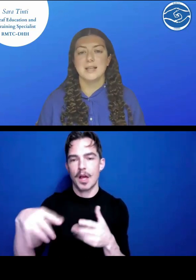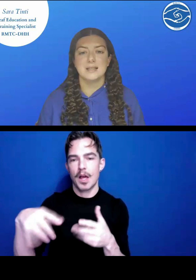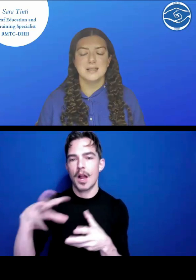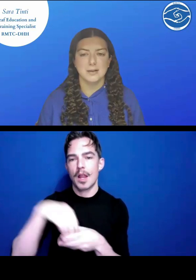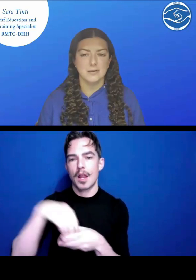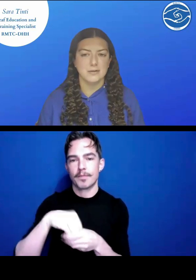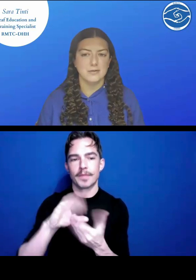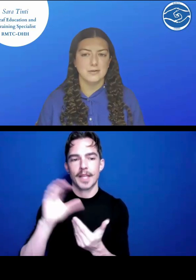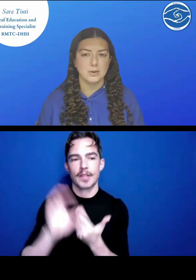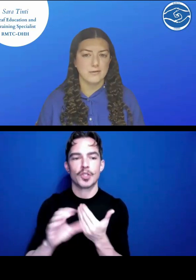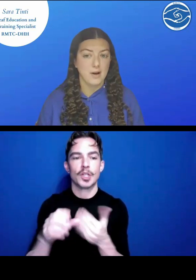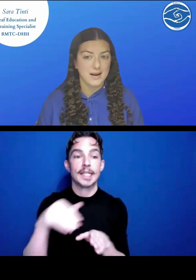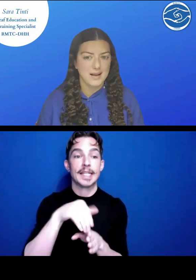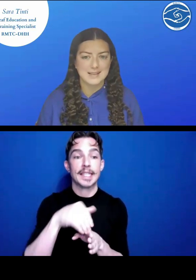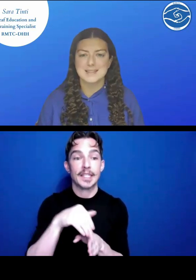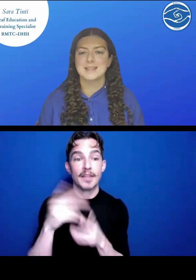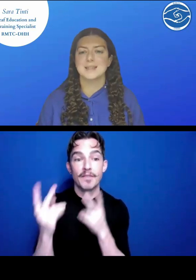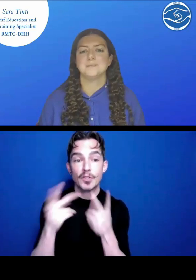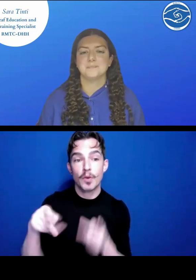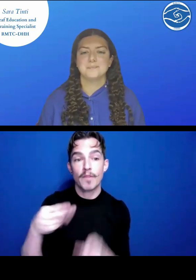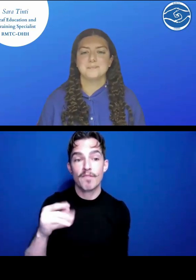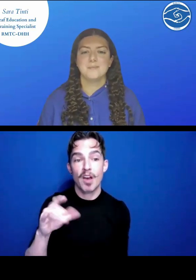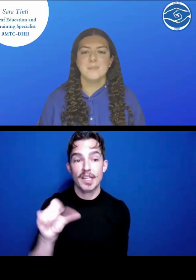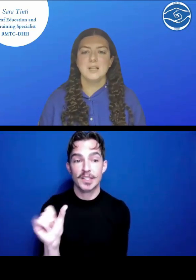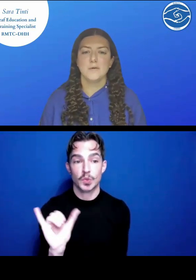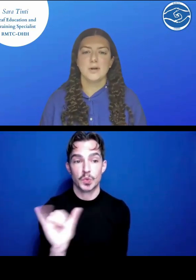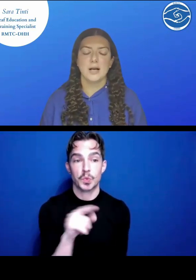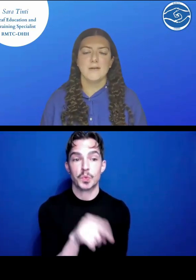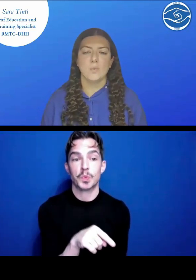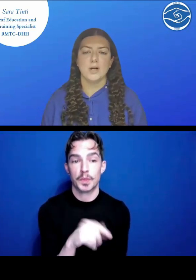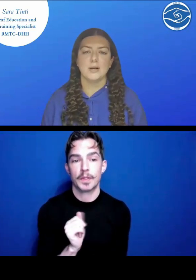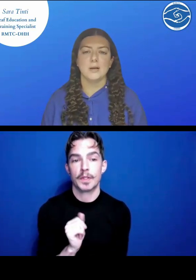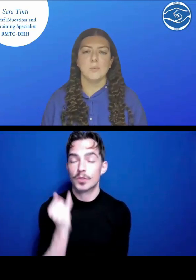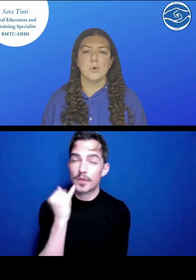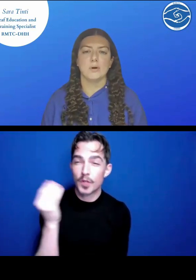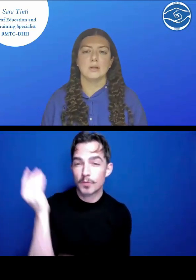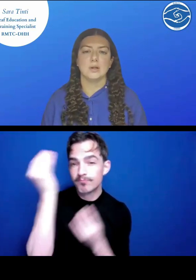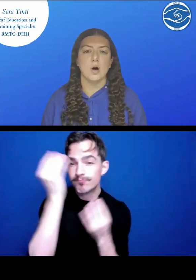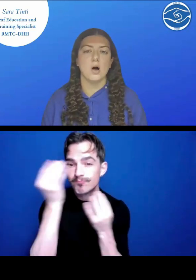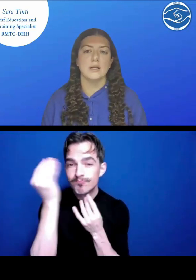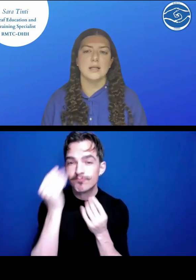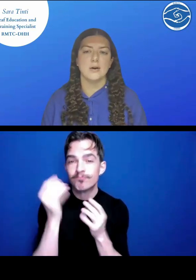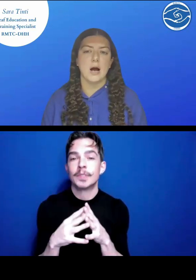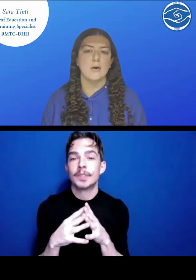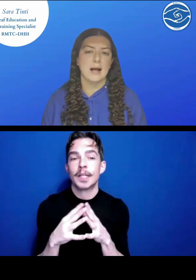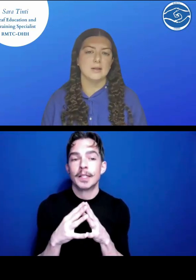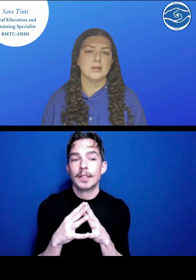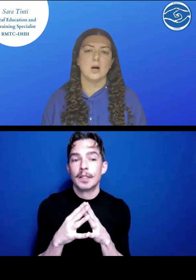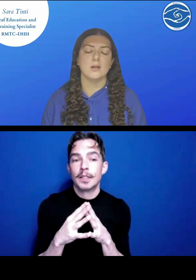Our tentative visual phonic. So if you're kind of wondering a more long year out calendar,